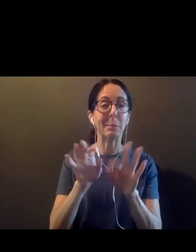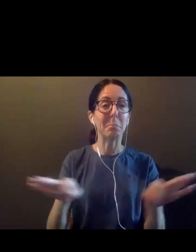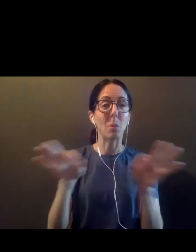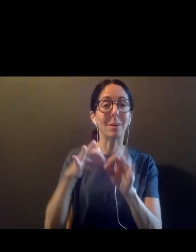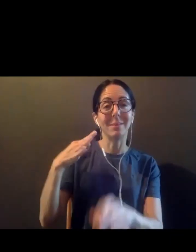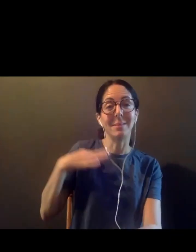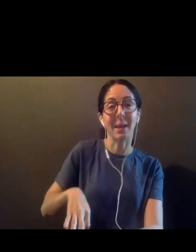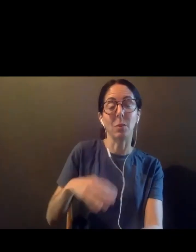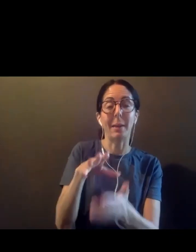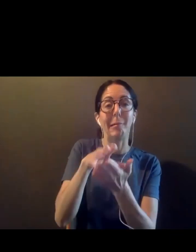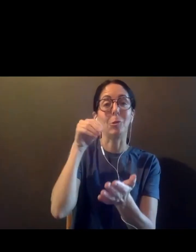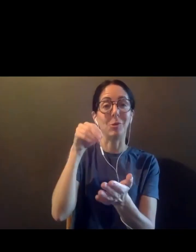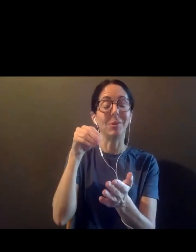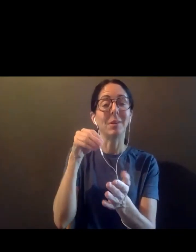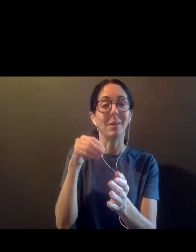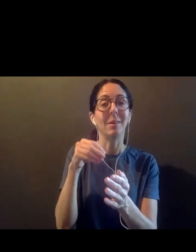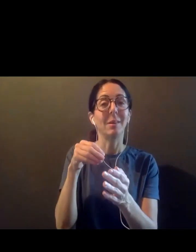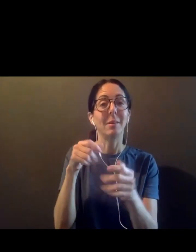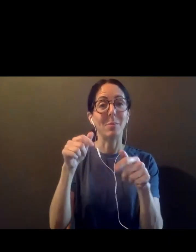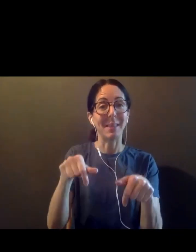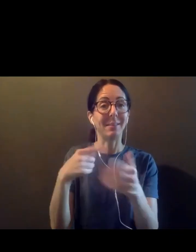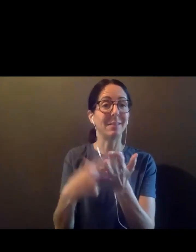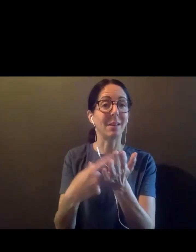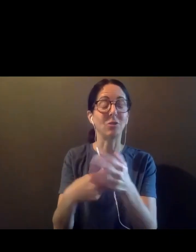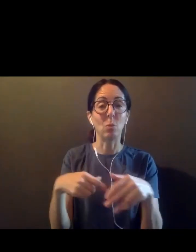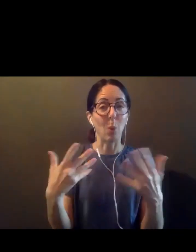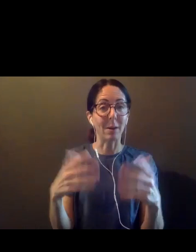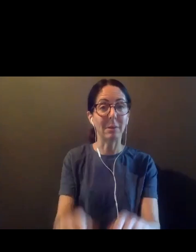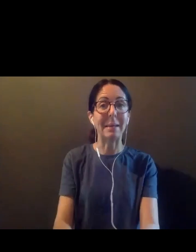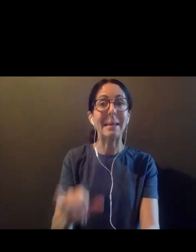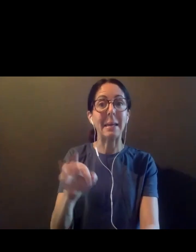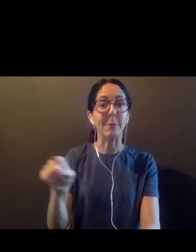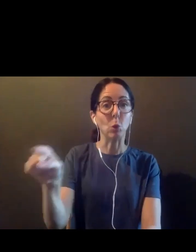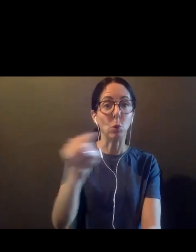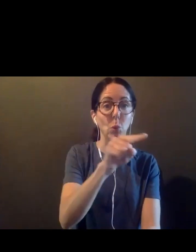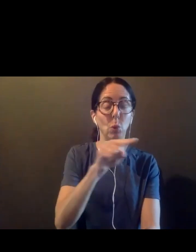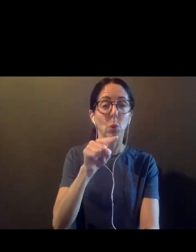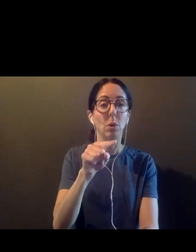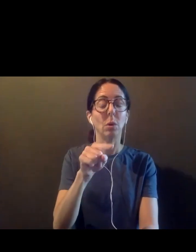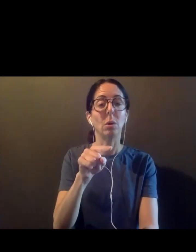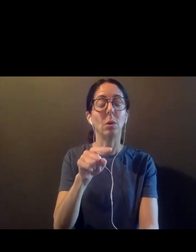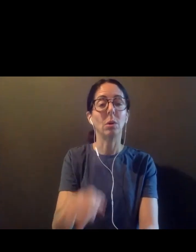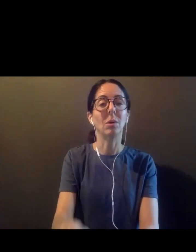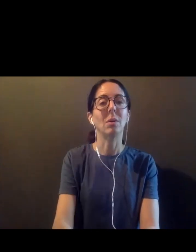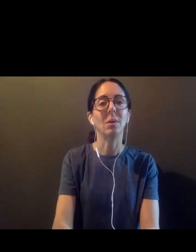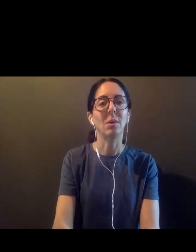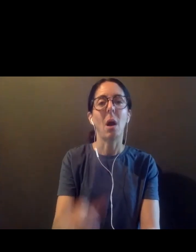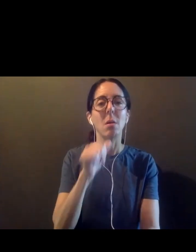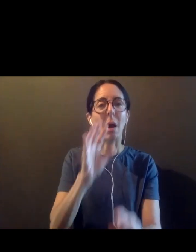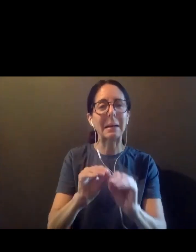from the beginning, is if you are not clear with the purpose or the questions that you